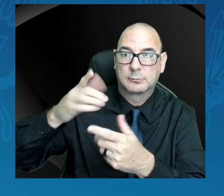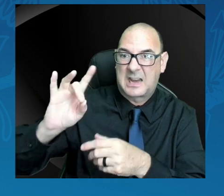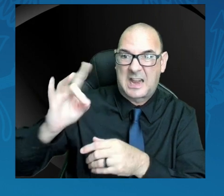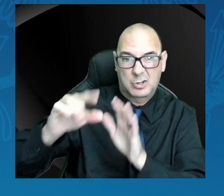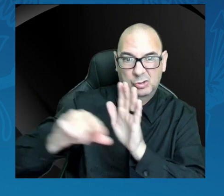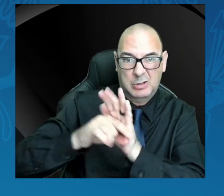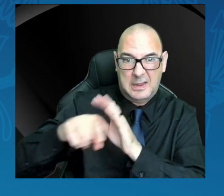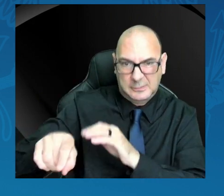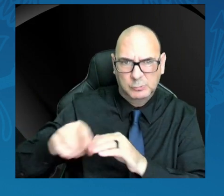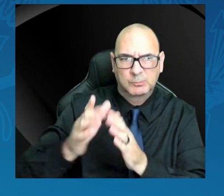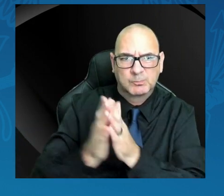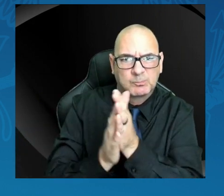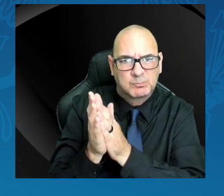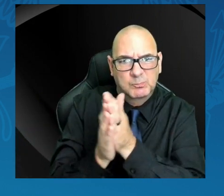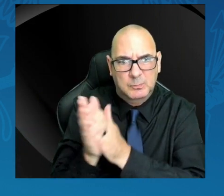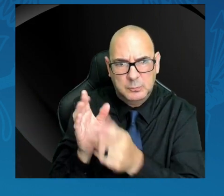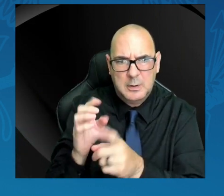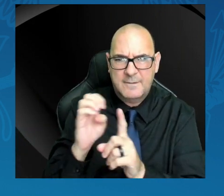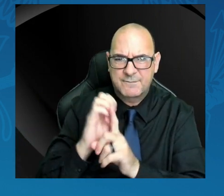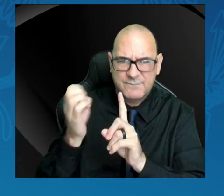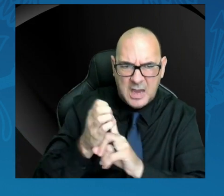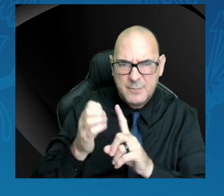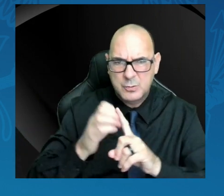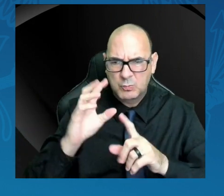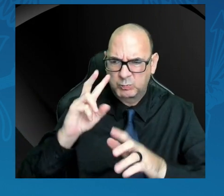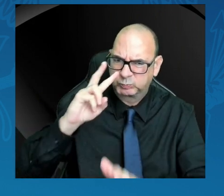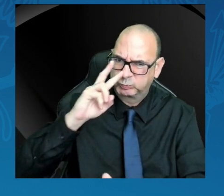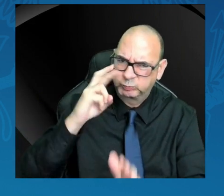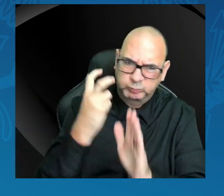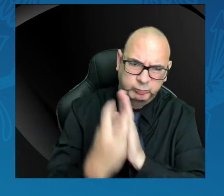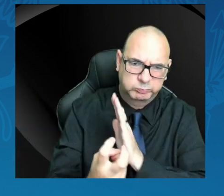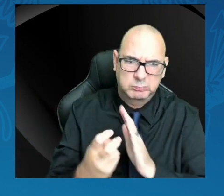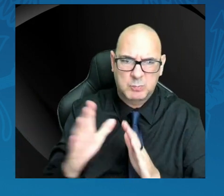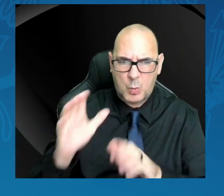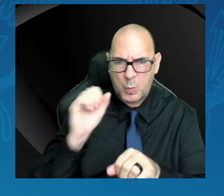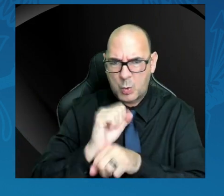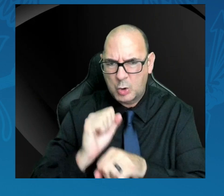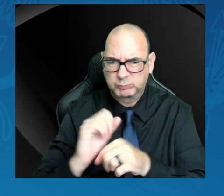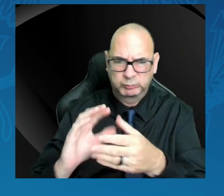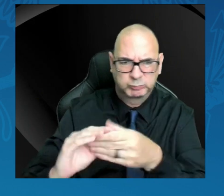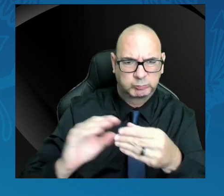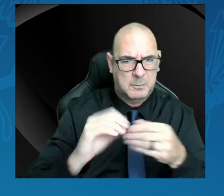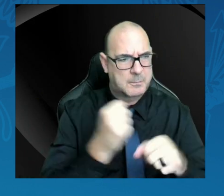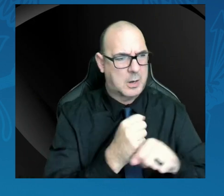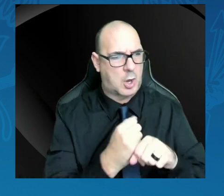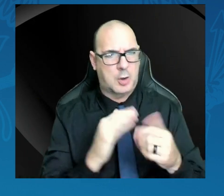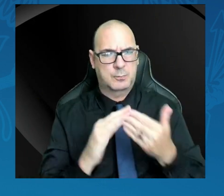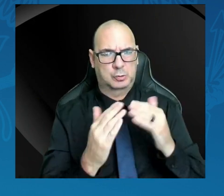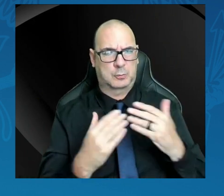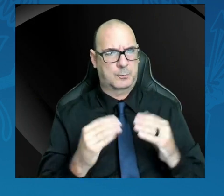she's doing to help make our community community healthier, as well as for herself, her classmates and future students.